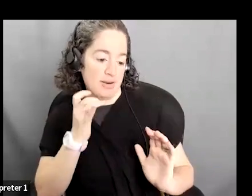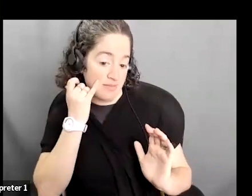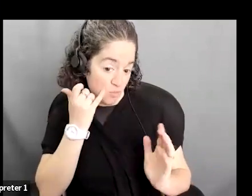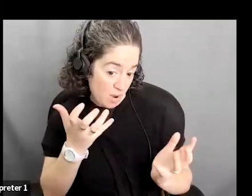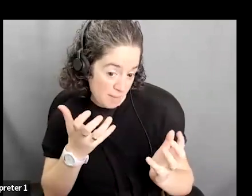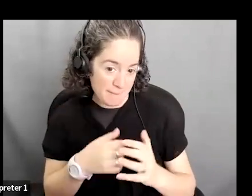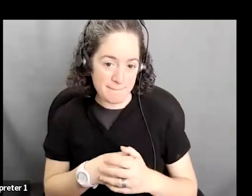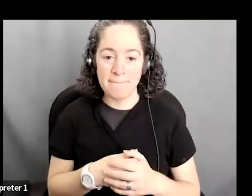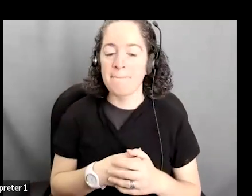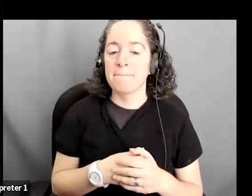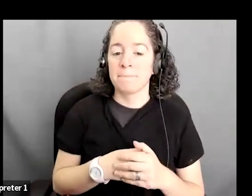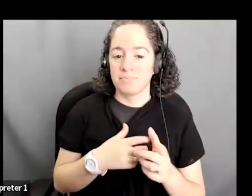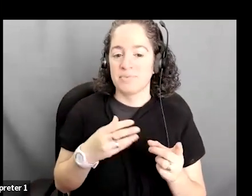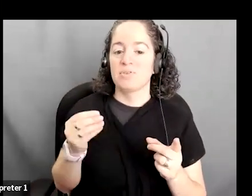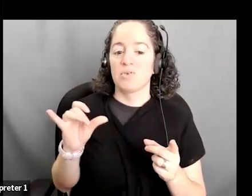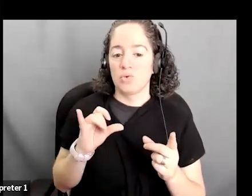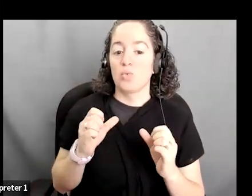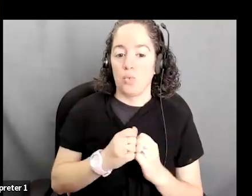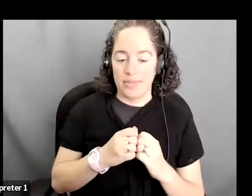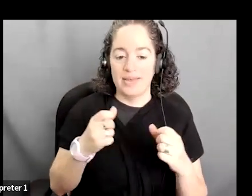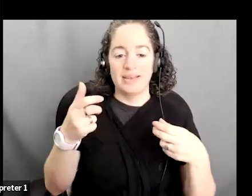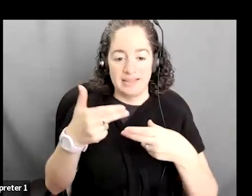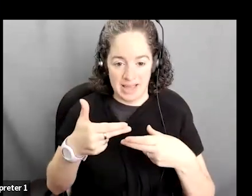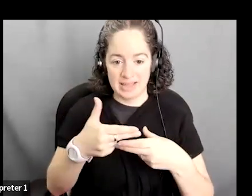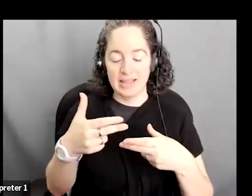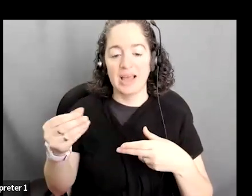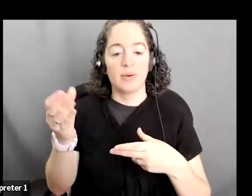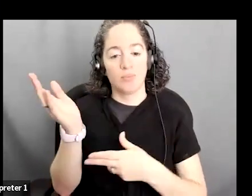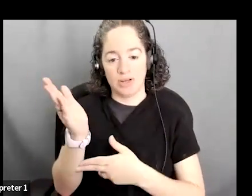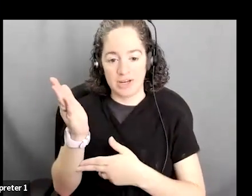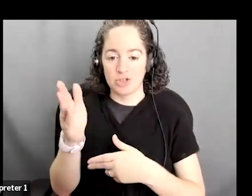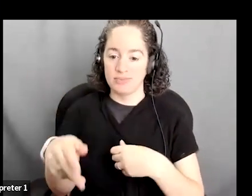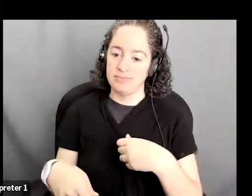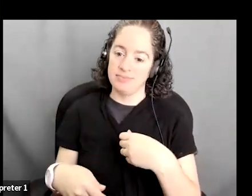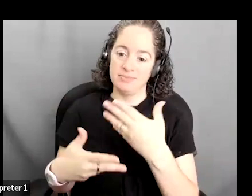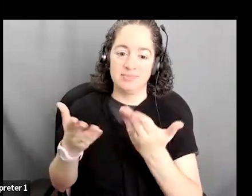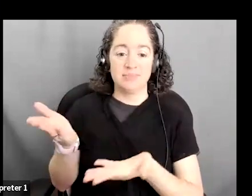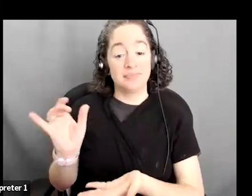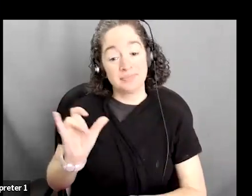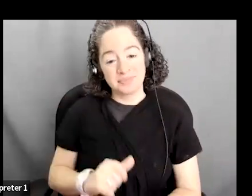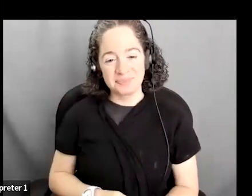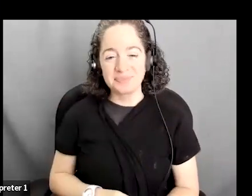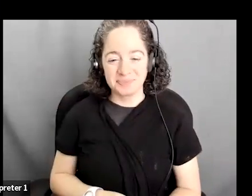It's also with the slides and links for the presentation is Kevin's LinkedIn. Great.